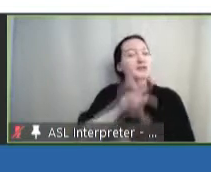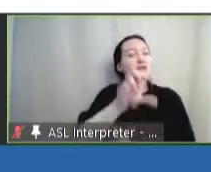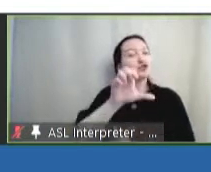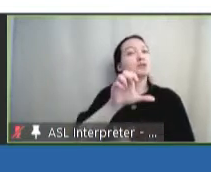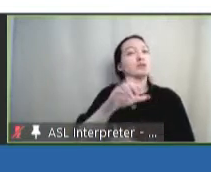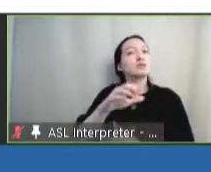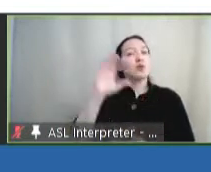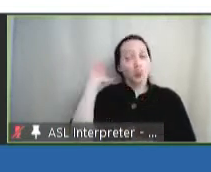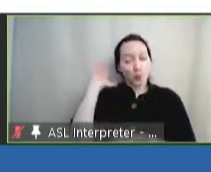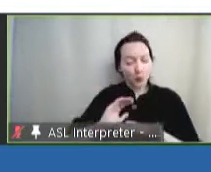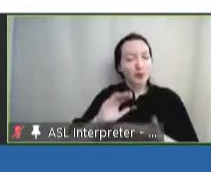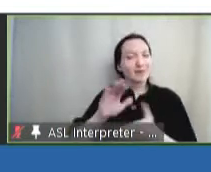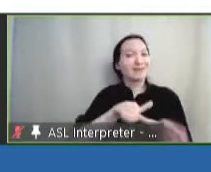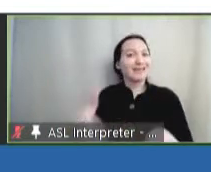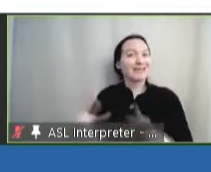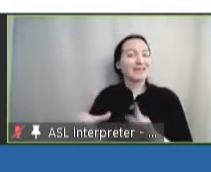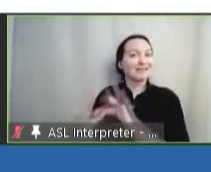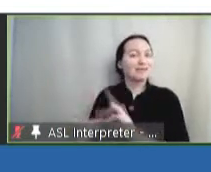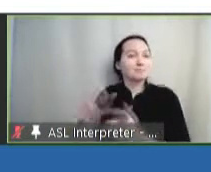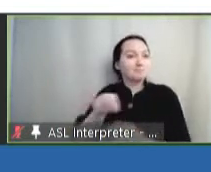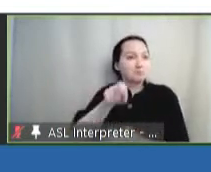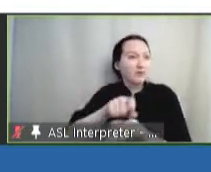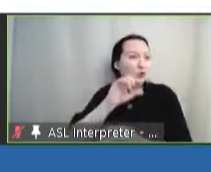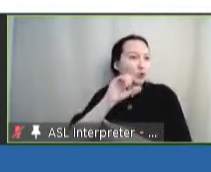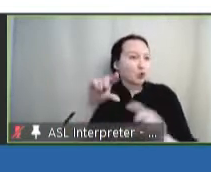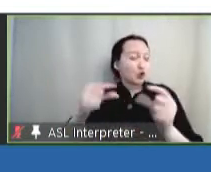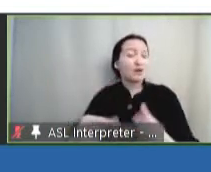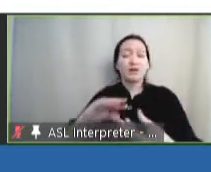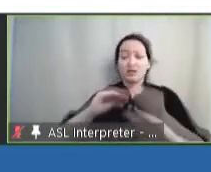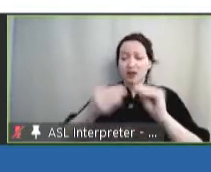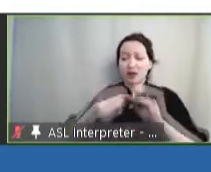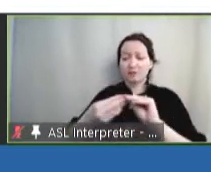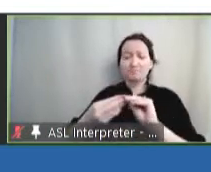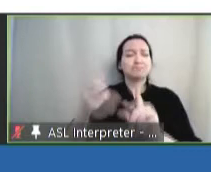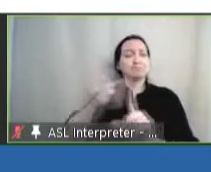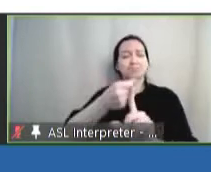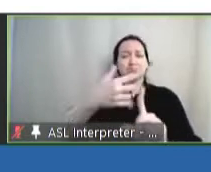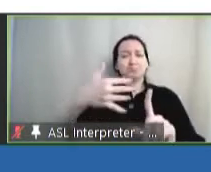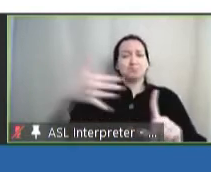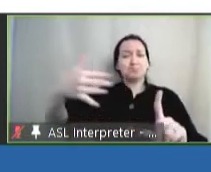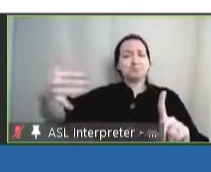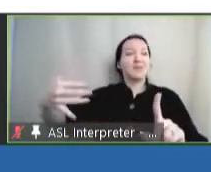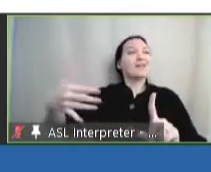fewer deaths among this group; all these numbers are extrapolated to the total Medicare population.